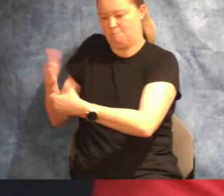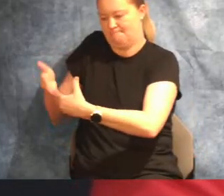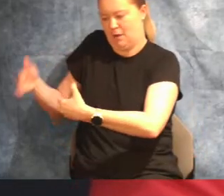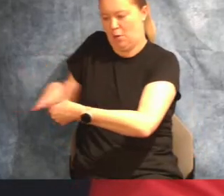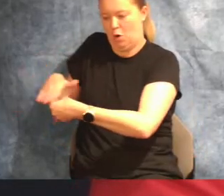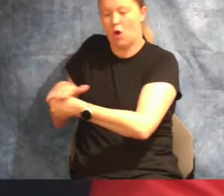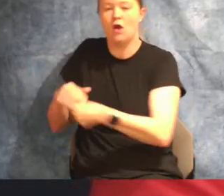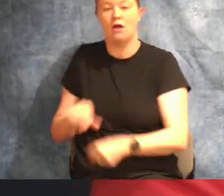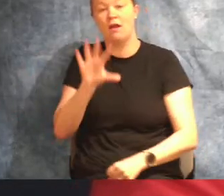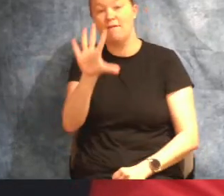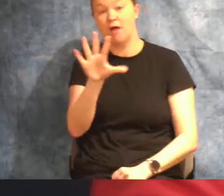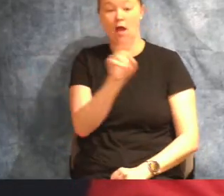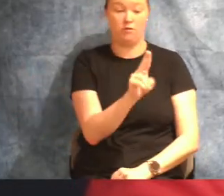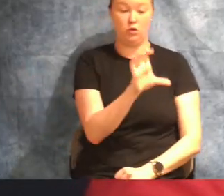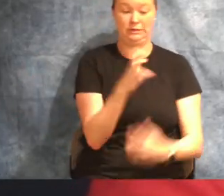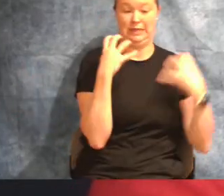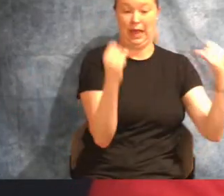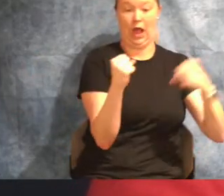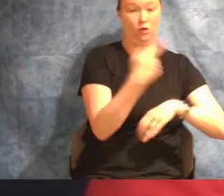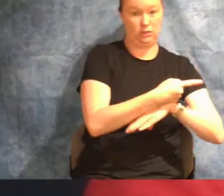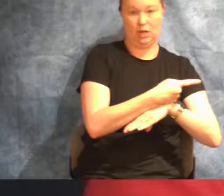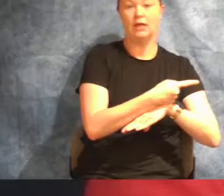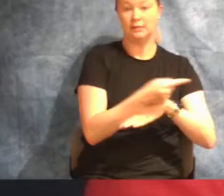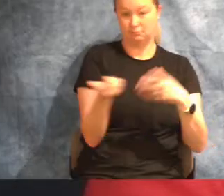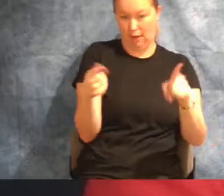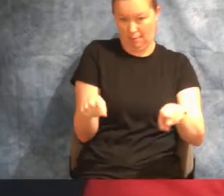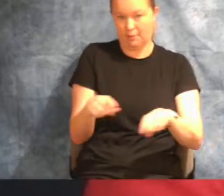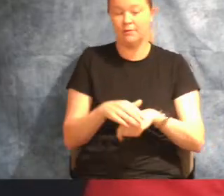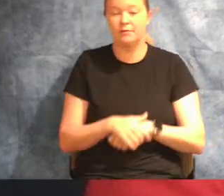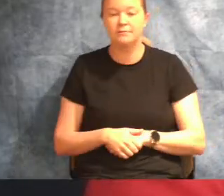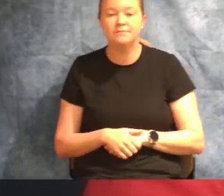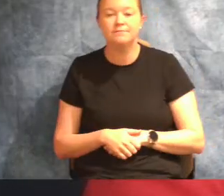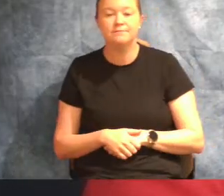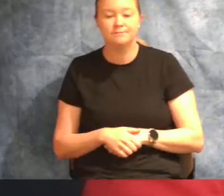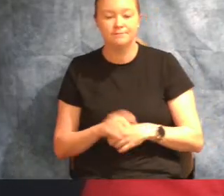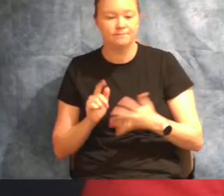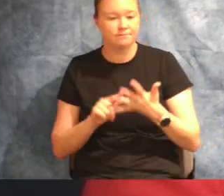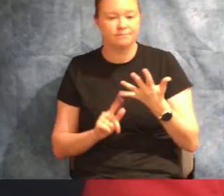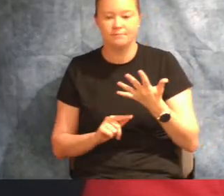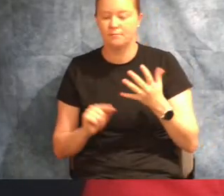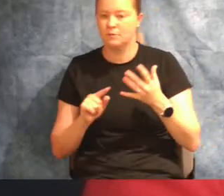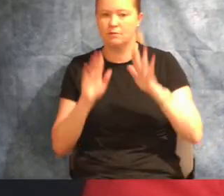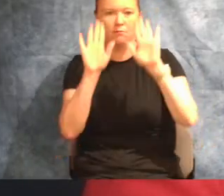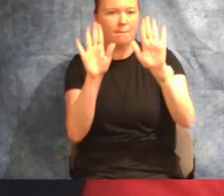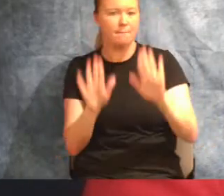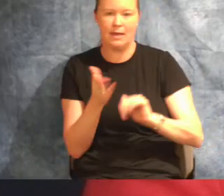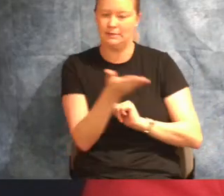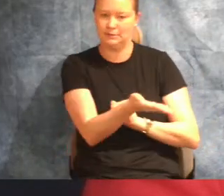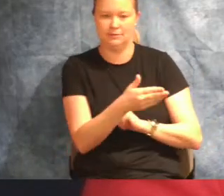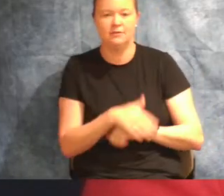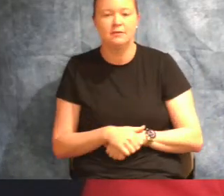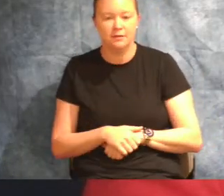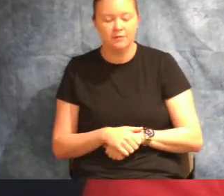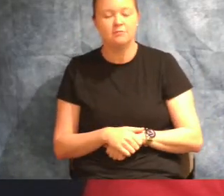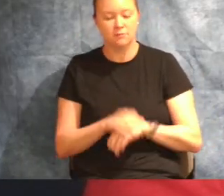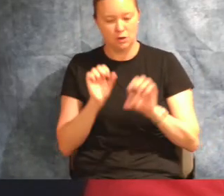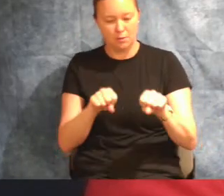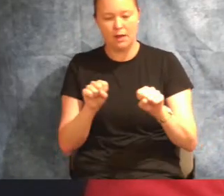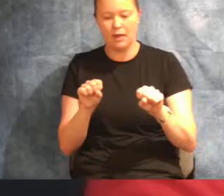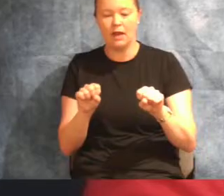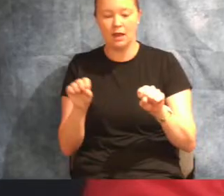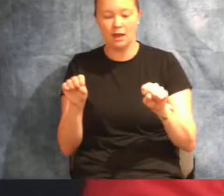five UC Health days. and it was amazing there. we've been able to get out free birth